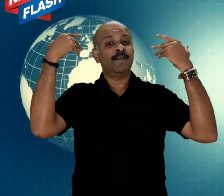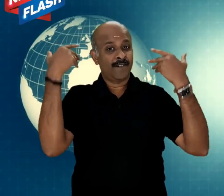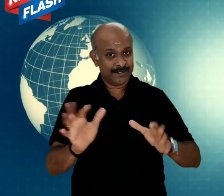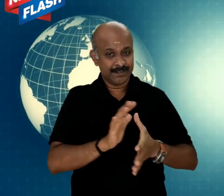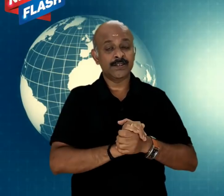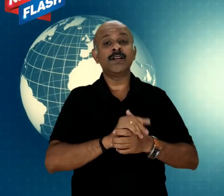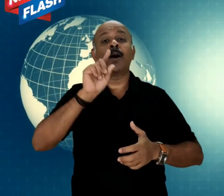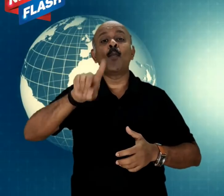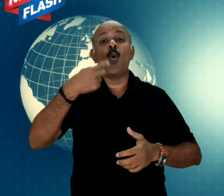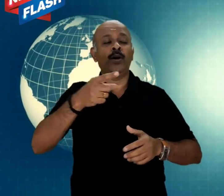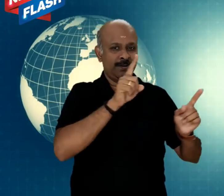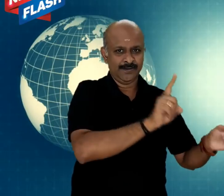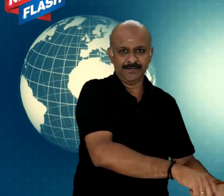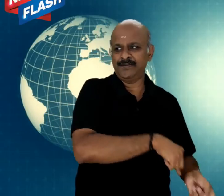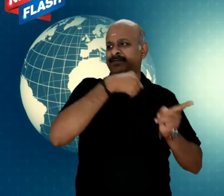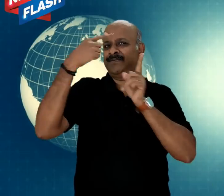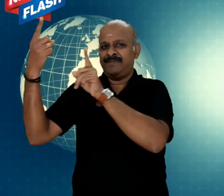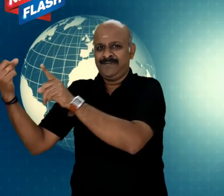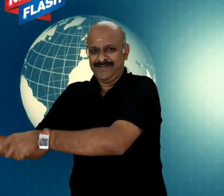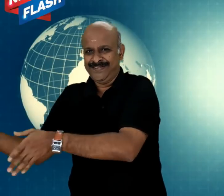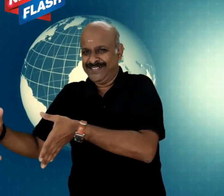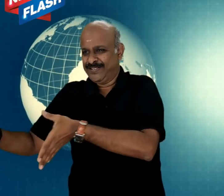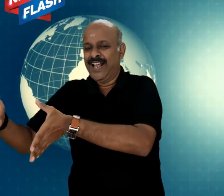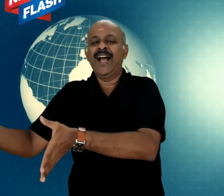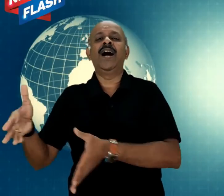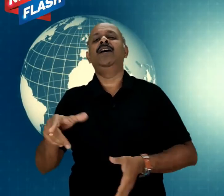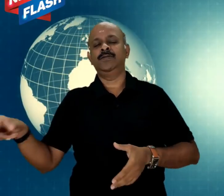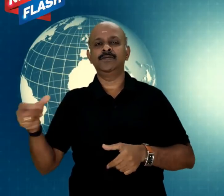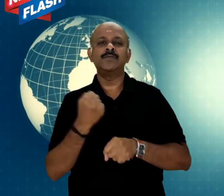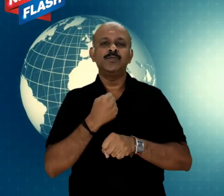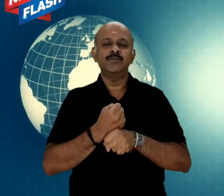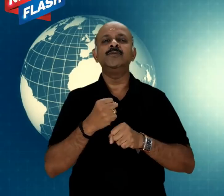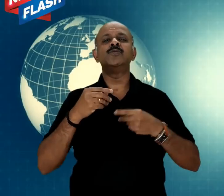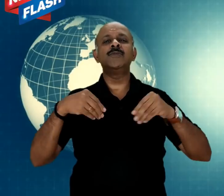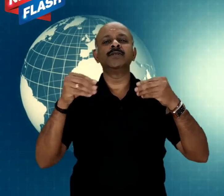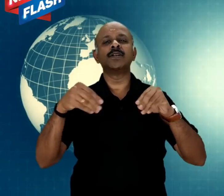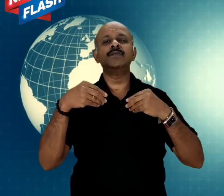of roadside shops to be open on alternative days on either sides of the roads